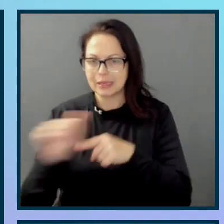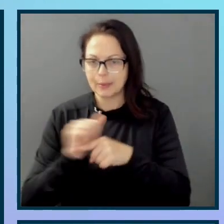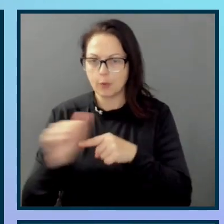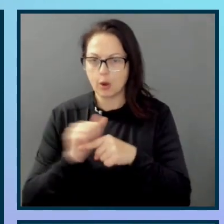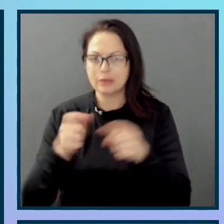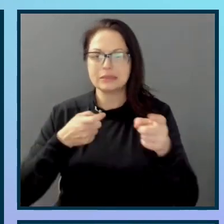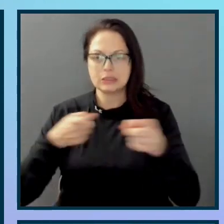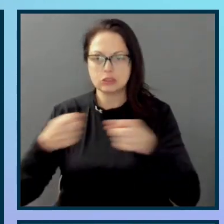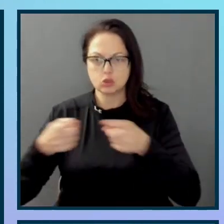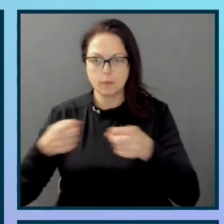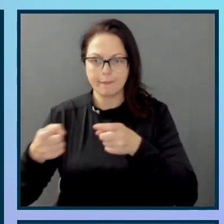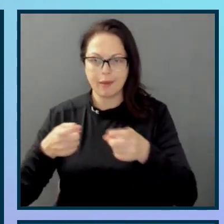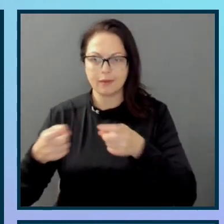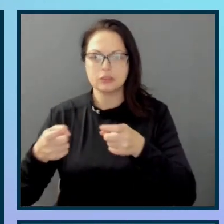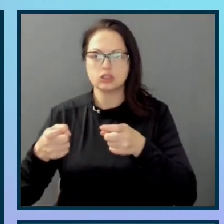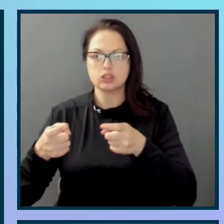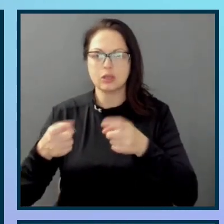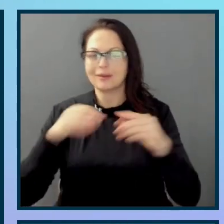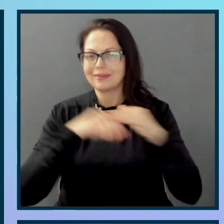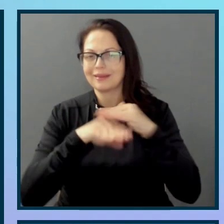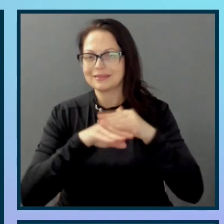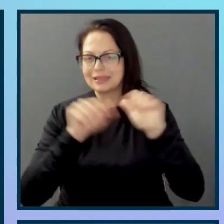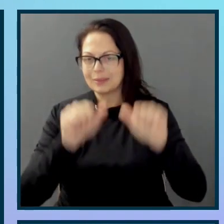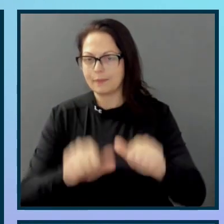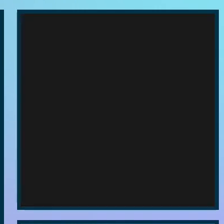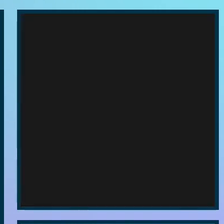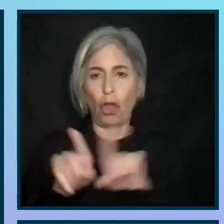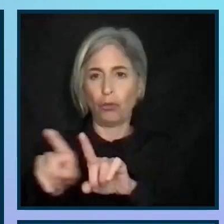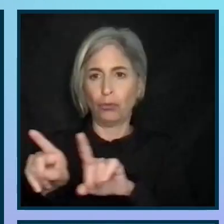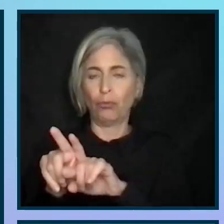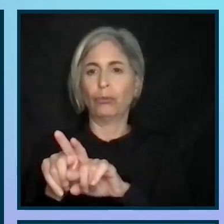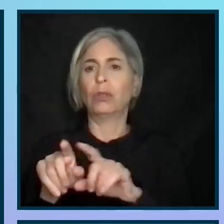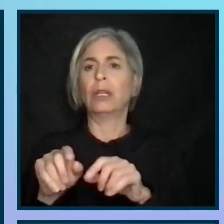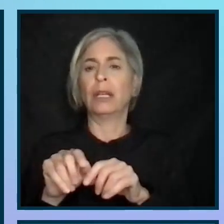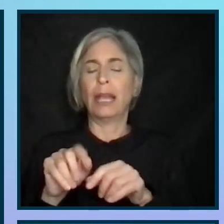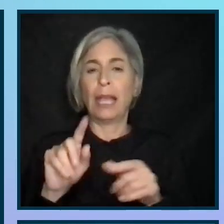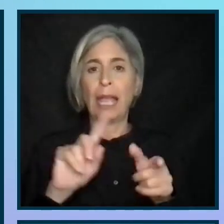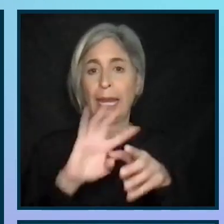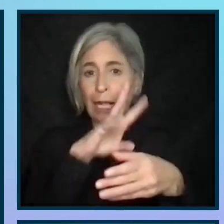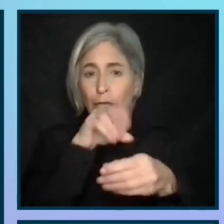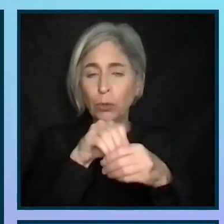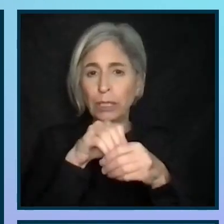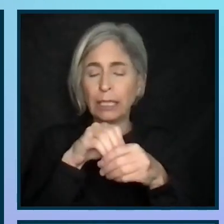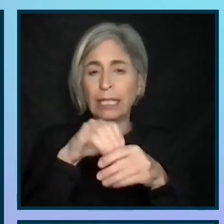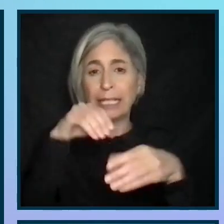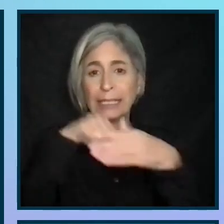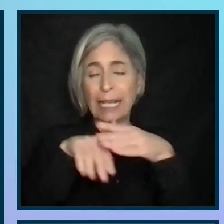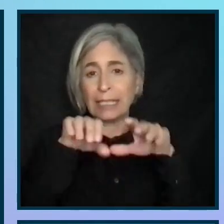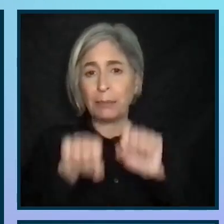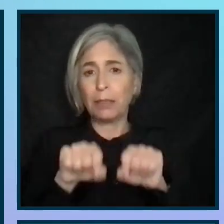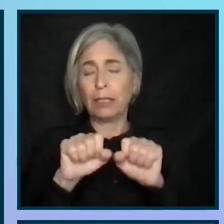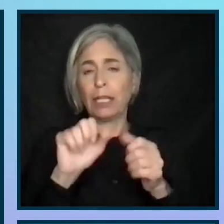your accessibility defects as well. And then including accessibility in your retrospectives